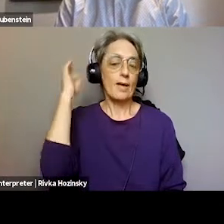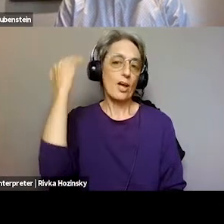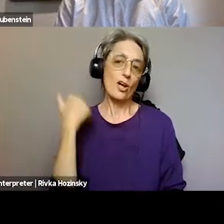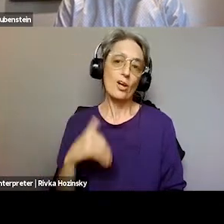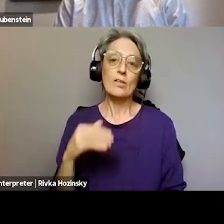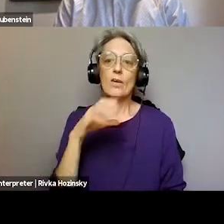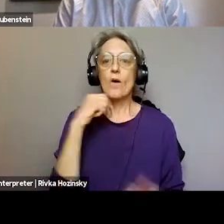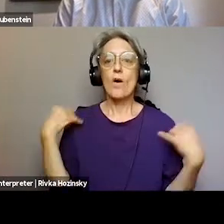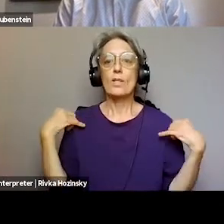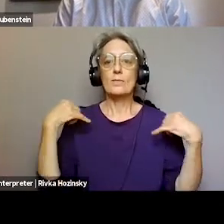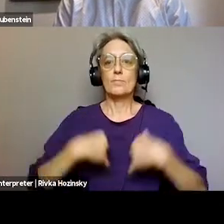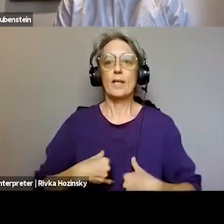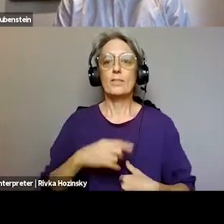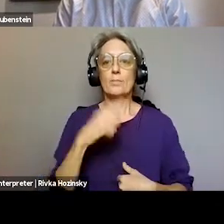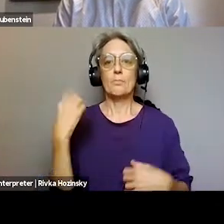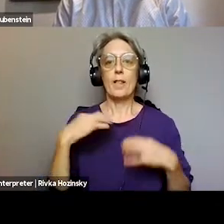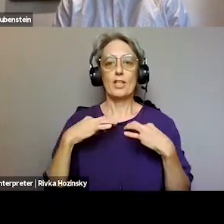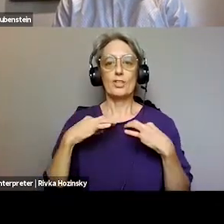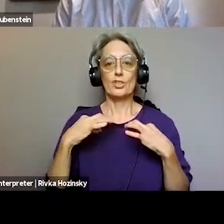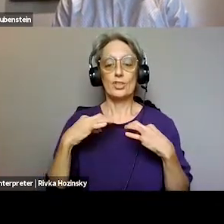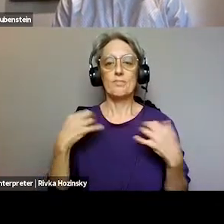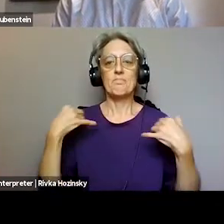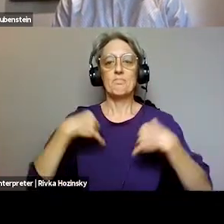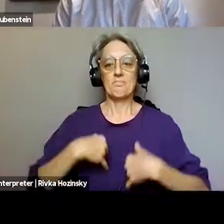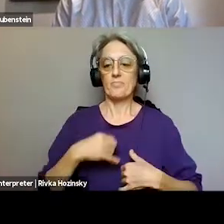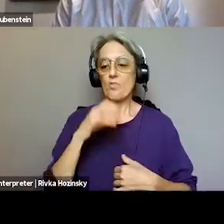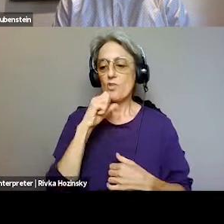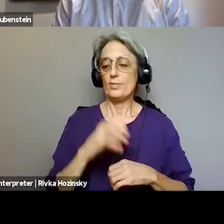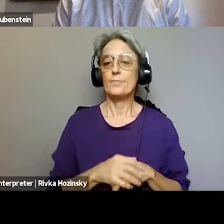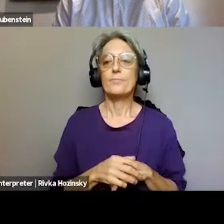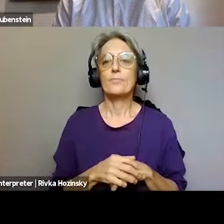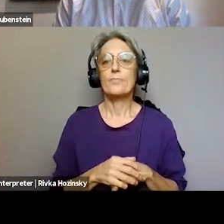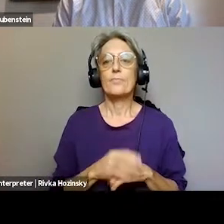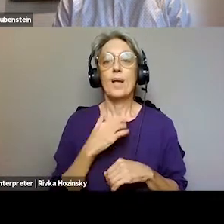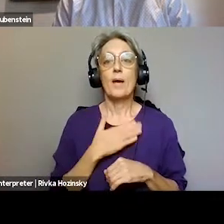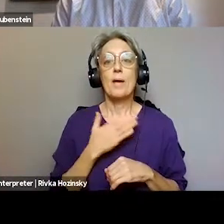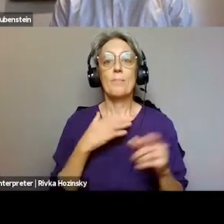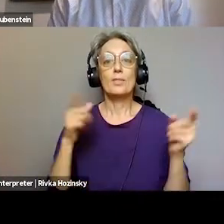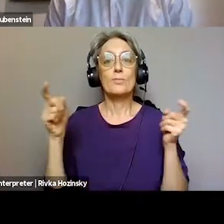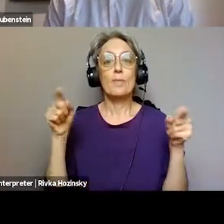a black top. I am truly delighted and honored to moderate today’s session on the Accessibility of